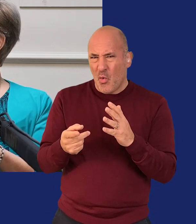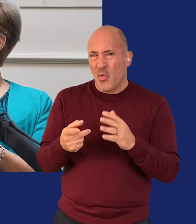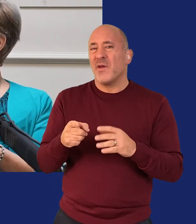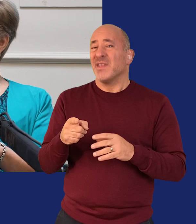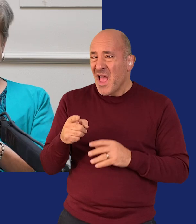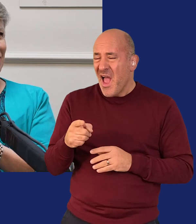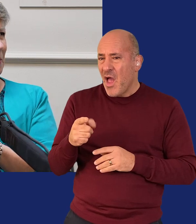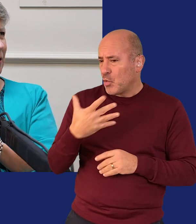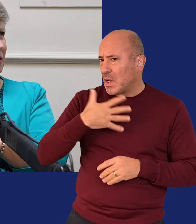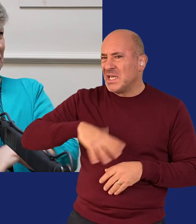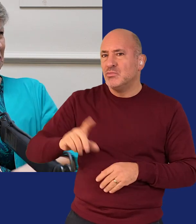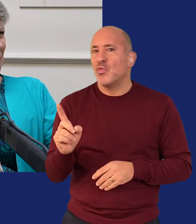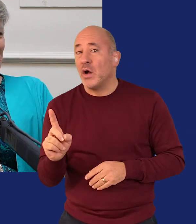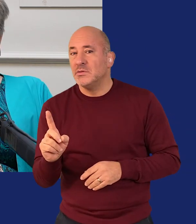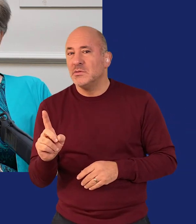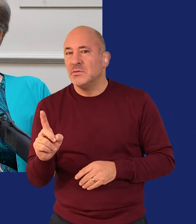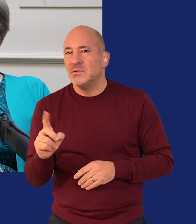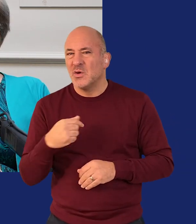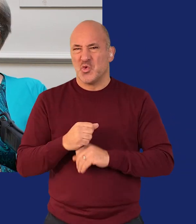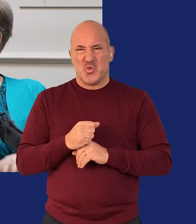And it sounds a bit kind of, ooh, I'm not sure I want to answer that question.